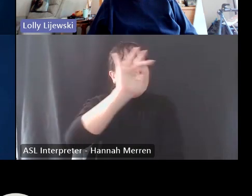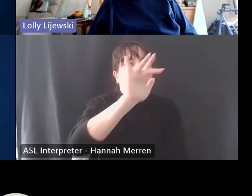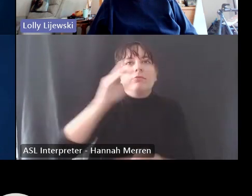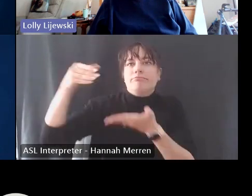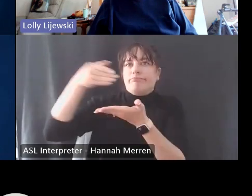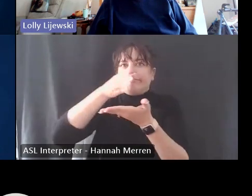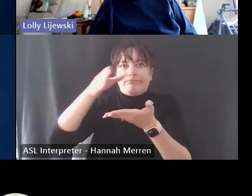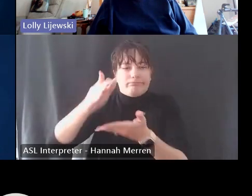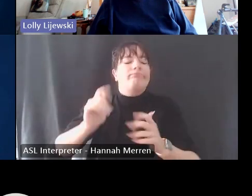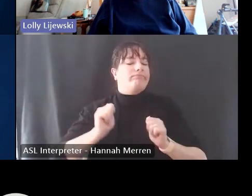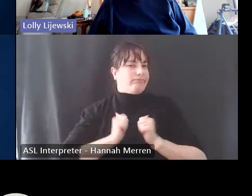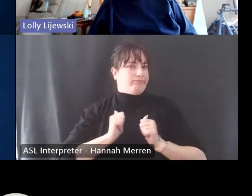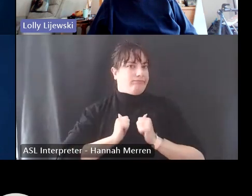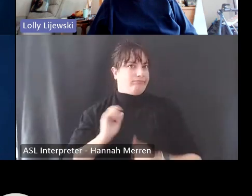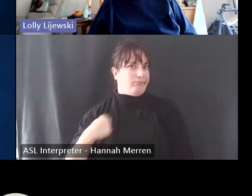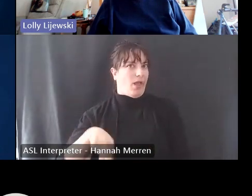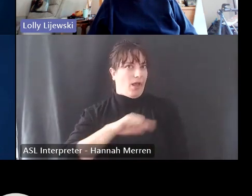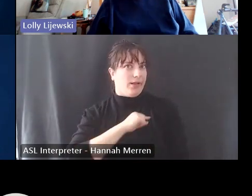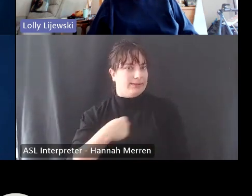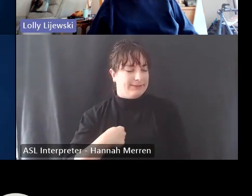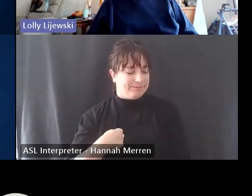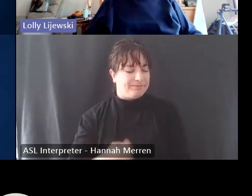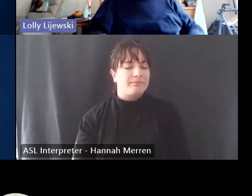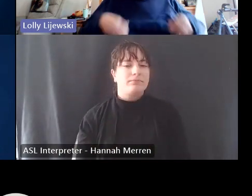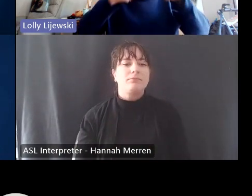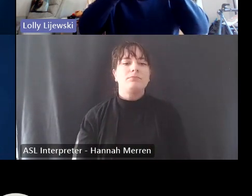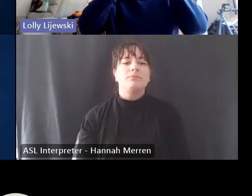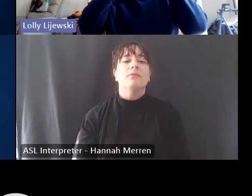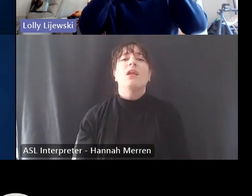There are libraries and frameworks